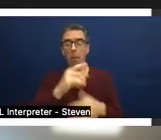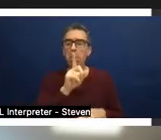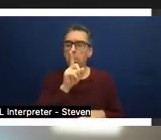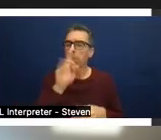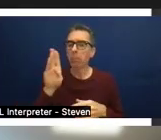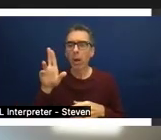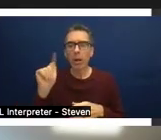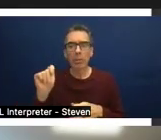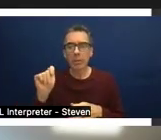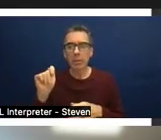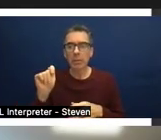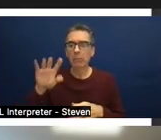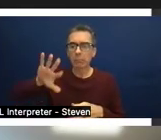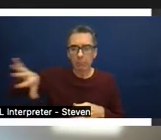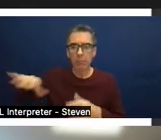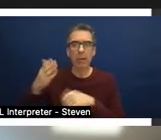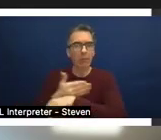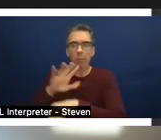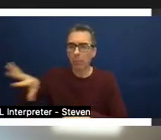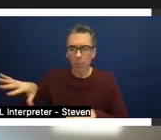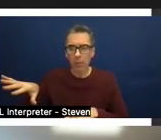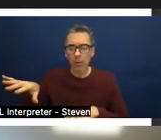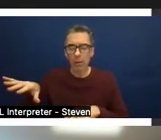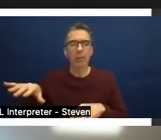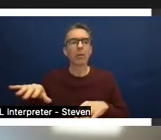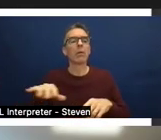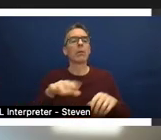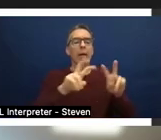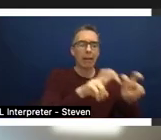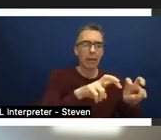and then we'll also analyze the project with those improvements. So we'll have more details